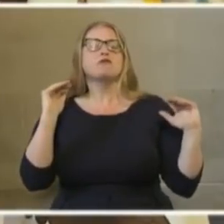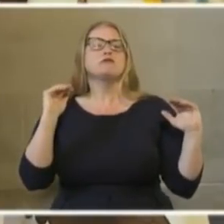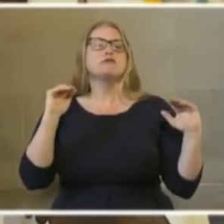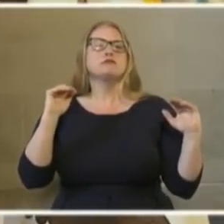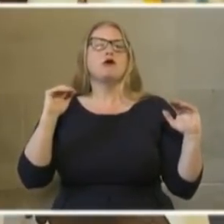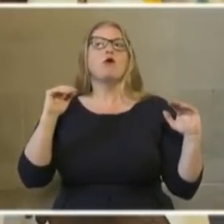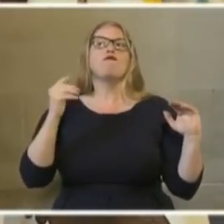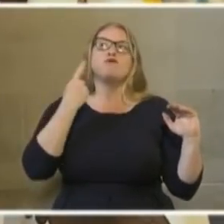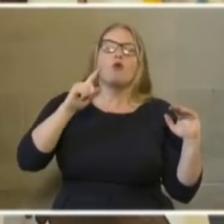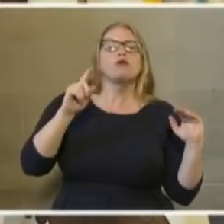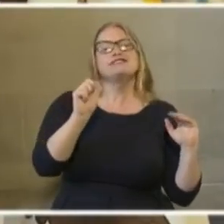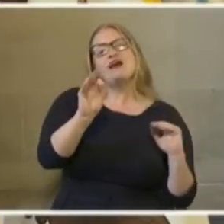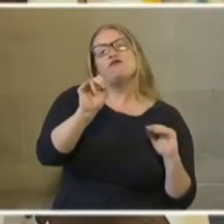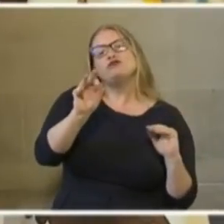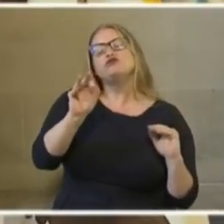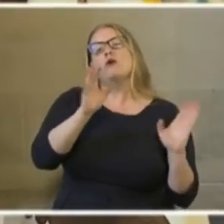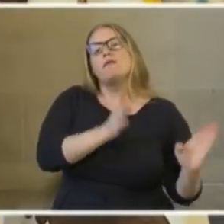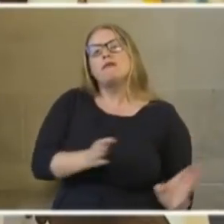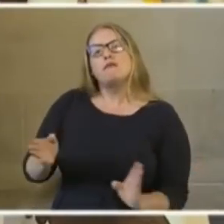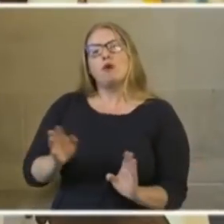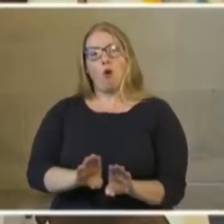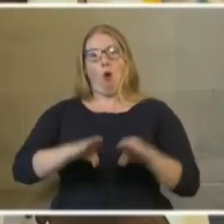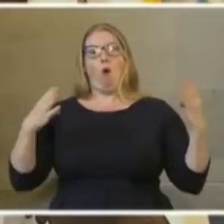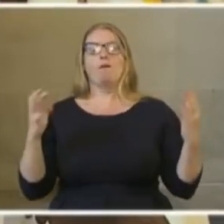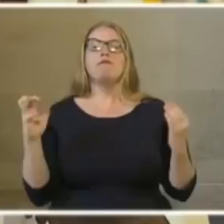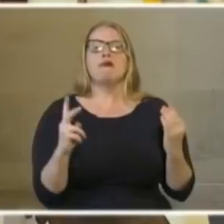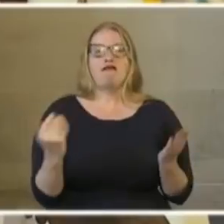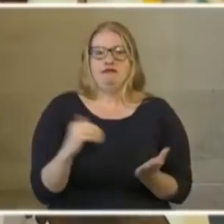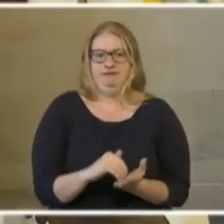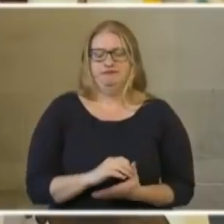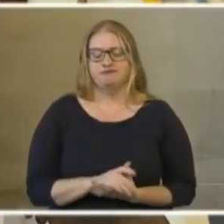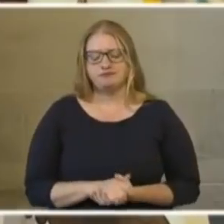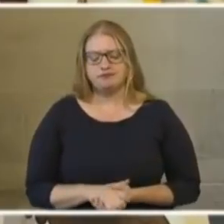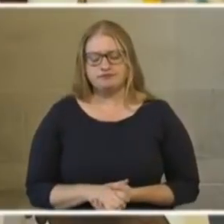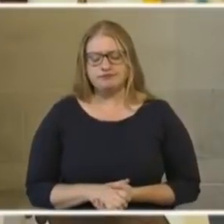LAST MONTH I MADE AN ANNOUNCEMENT ABOUT A TIMELINE